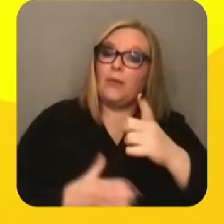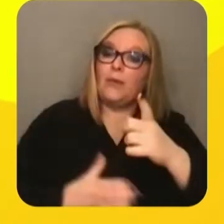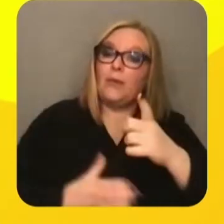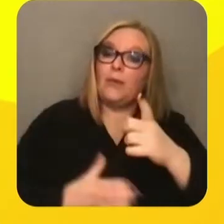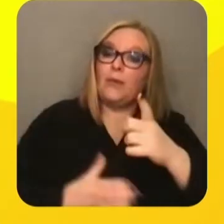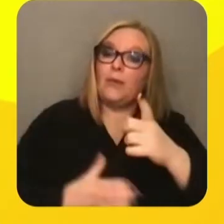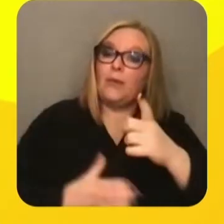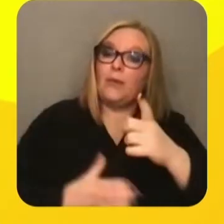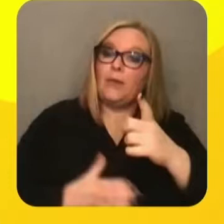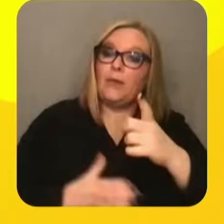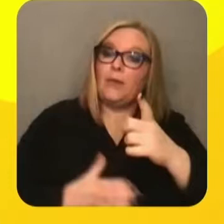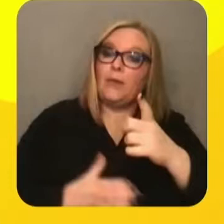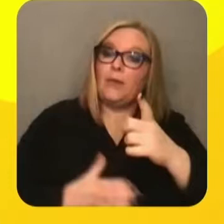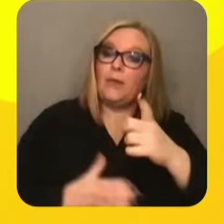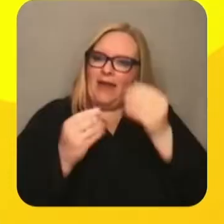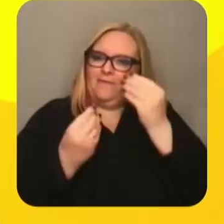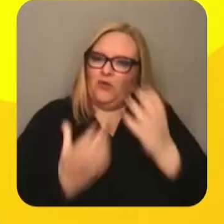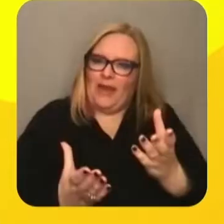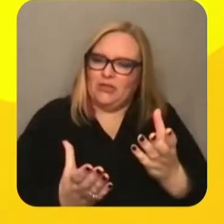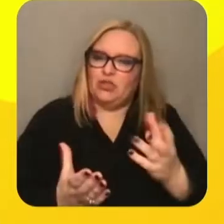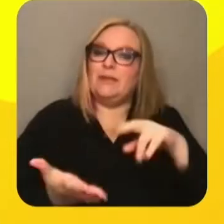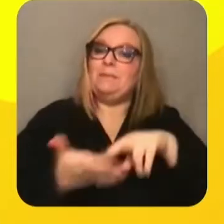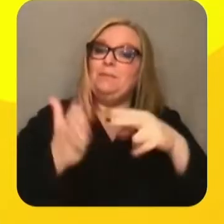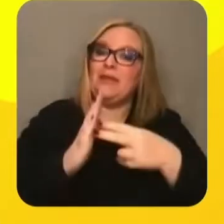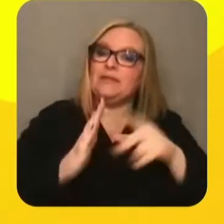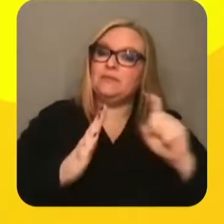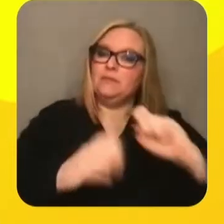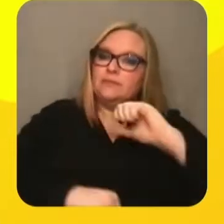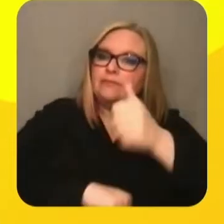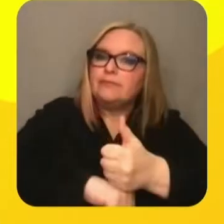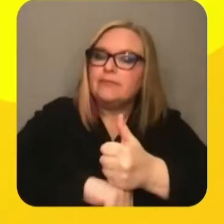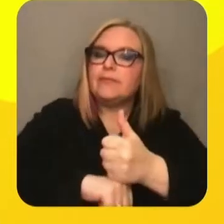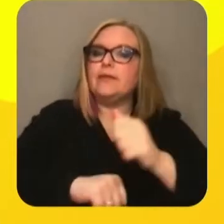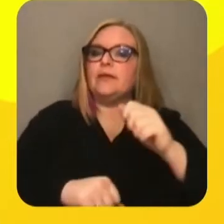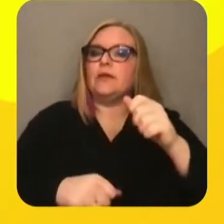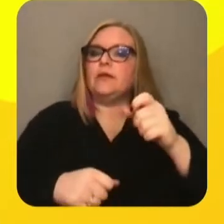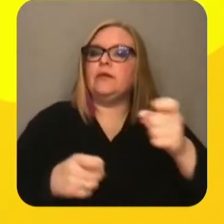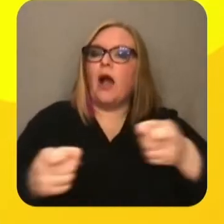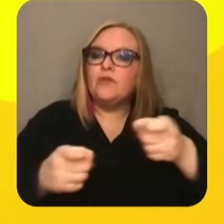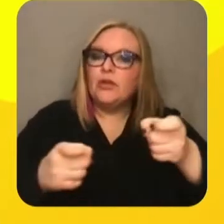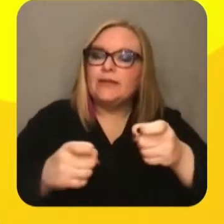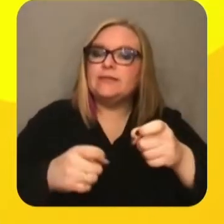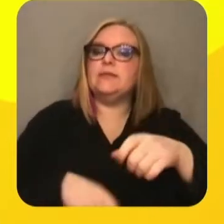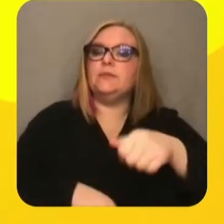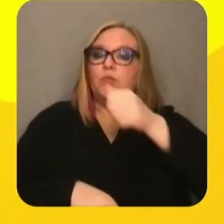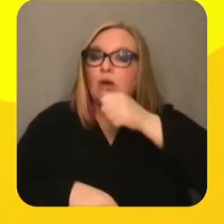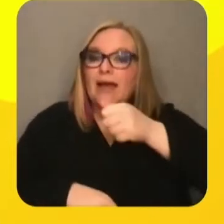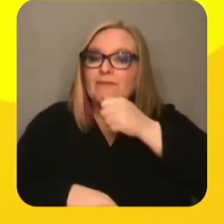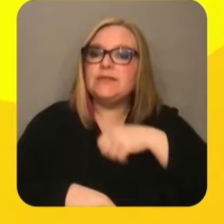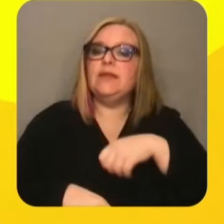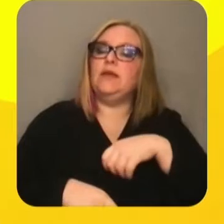And that means instituting things like governance and privacy and being really intentional